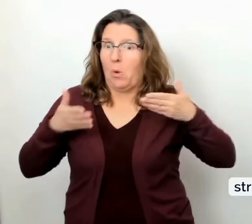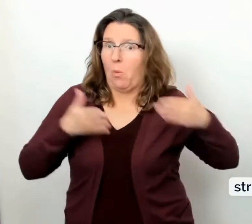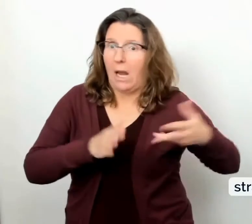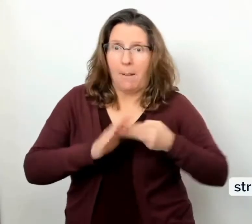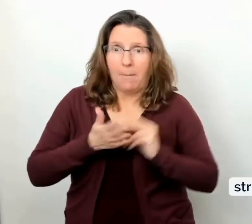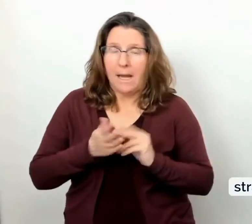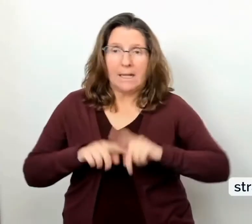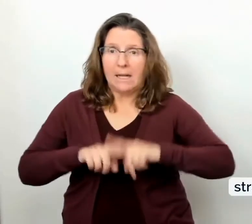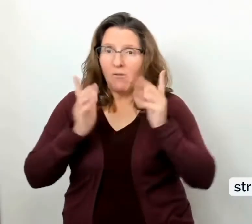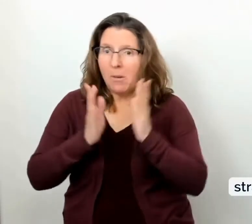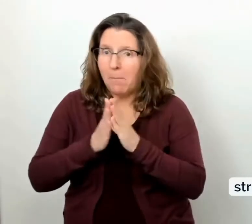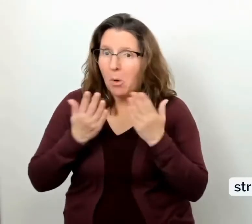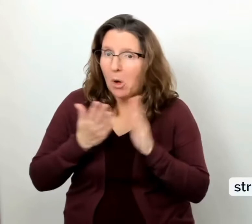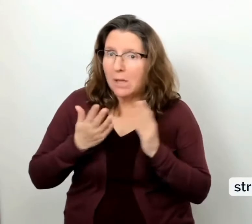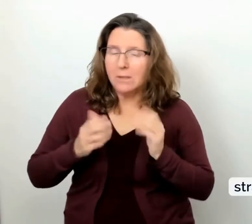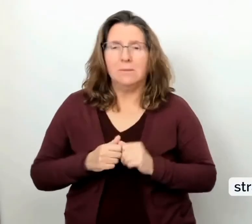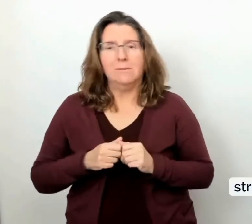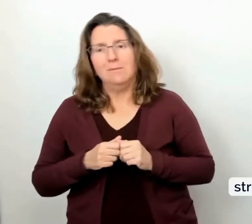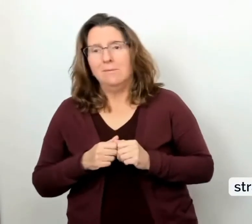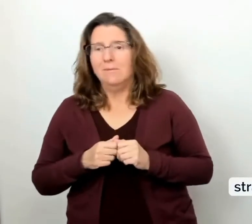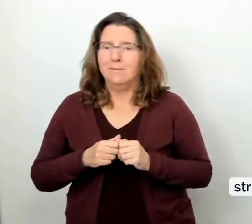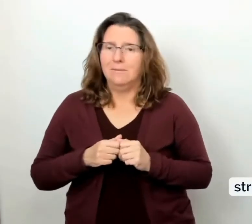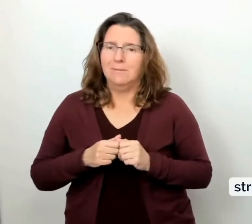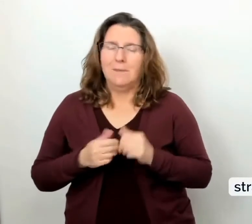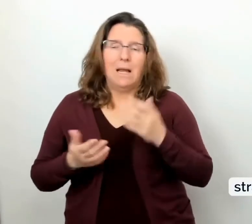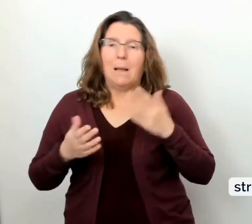A better way is NOT just finding an alternate book,